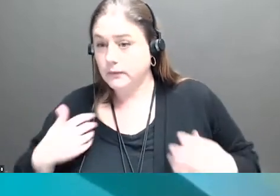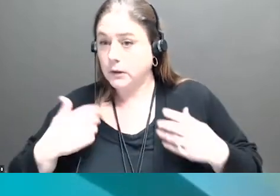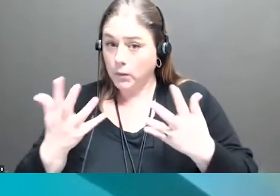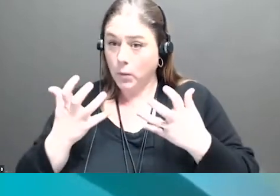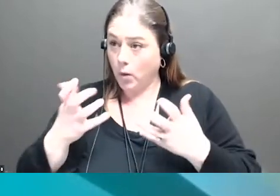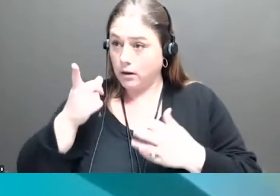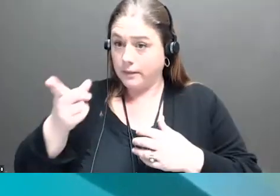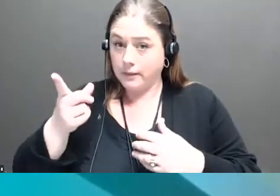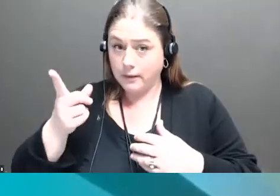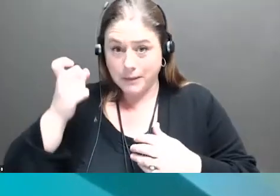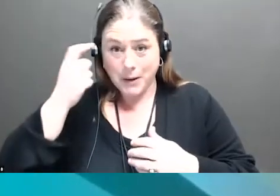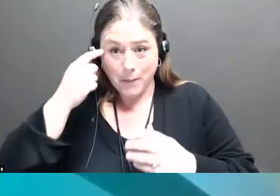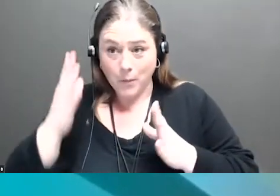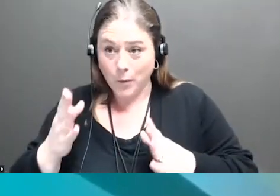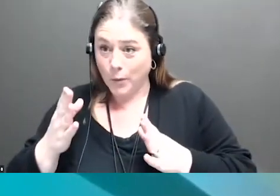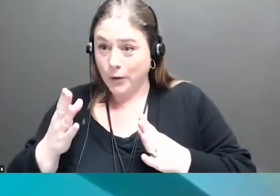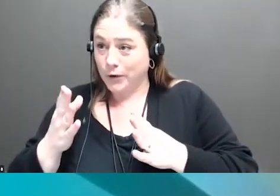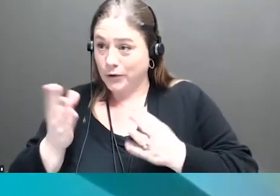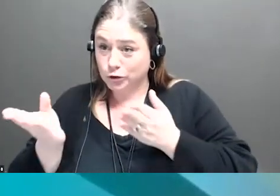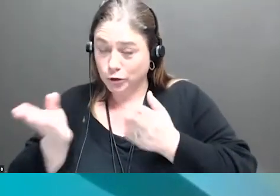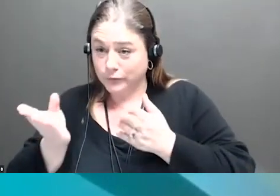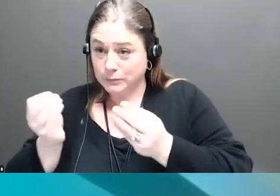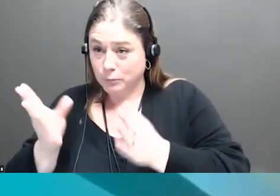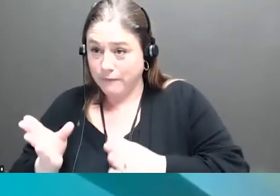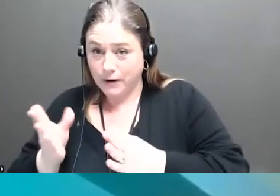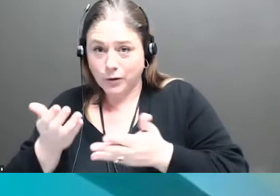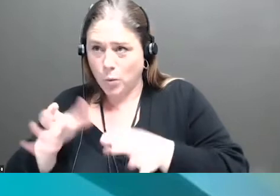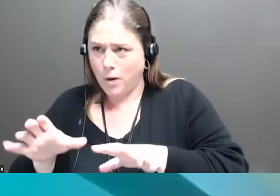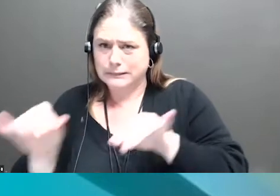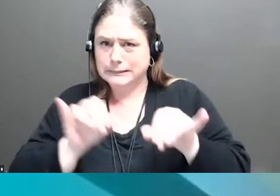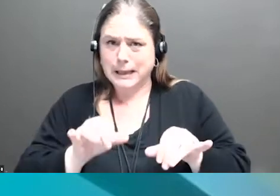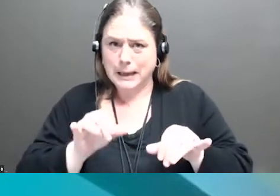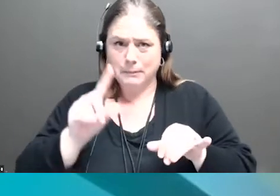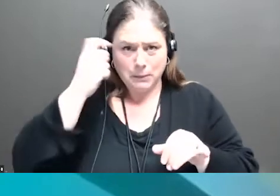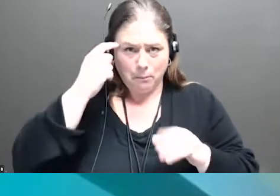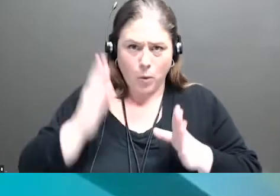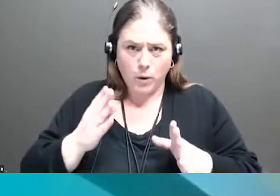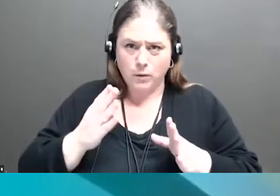same attitudes as the employers but rather be the bridge between government policies